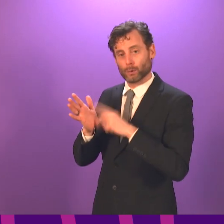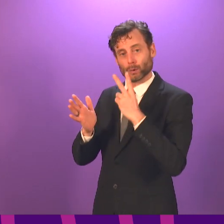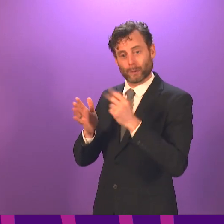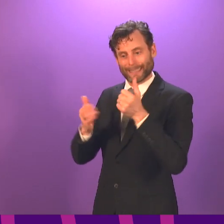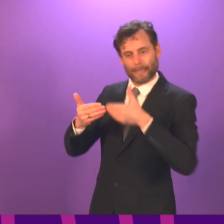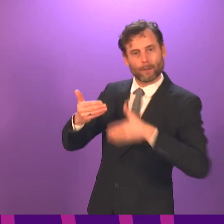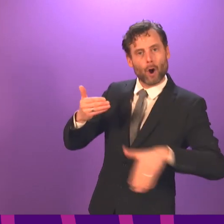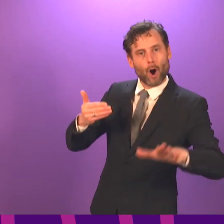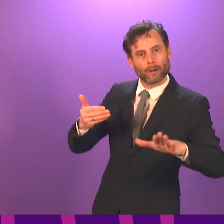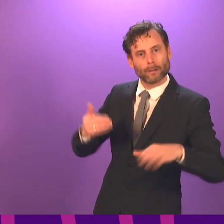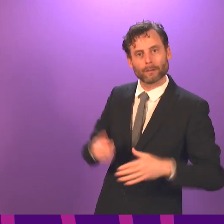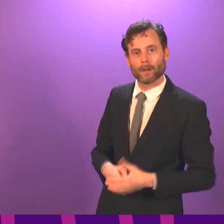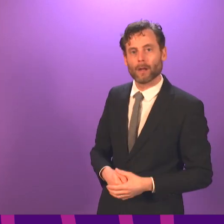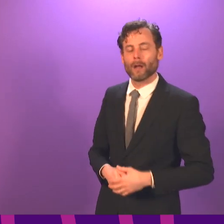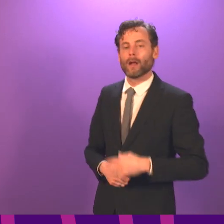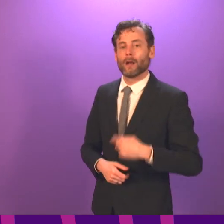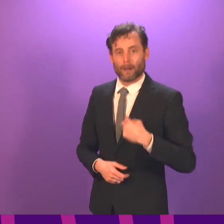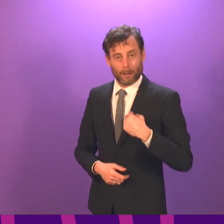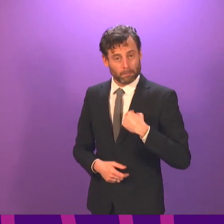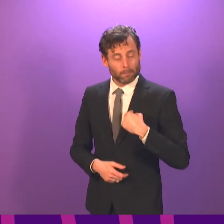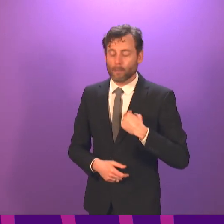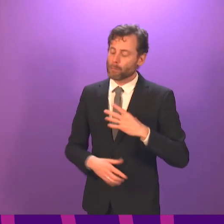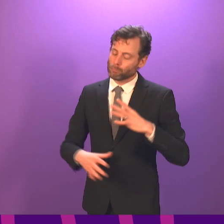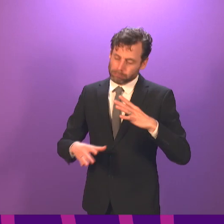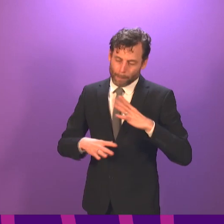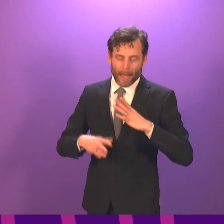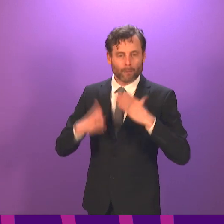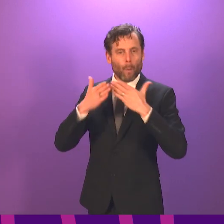as I said last week, we will consider between now and then whether the data allows us to